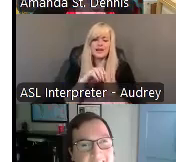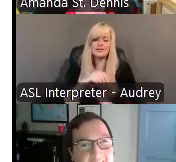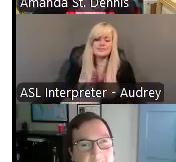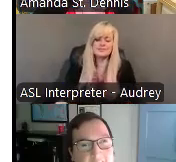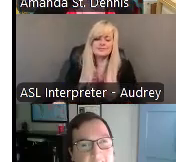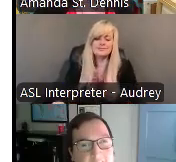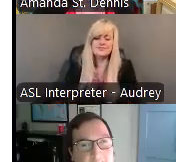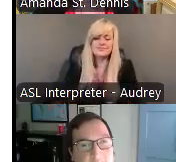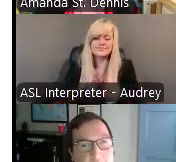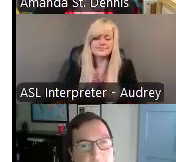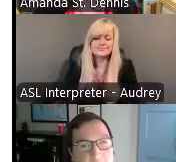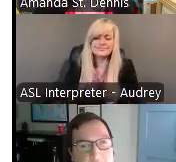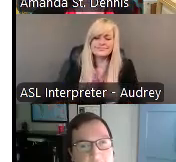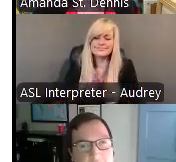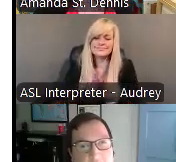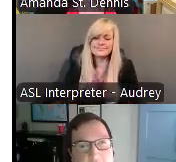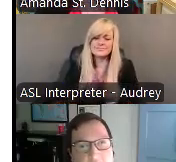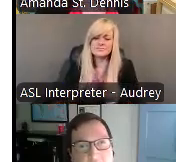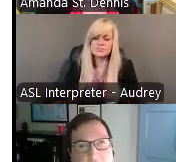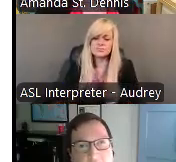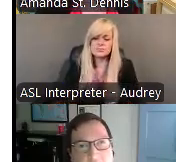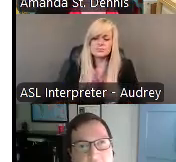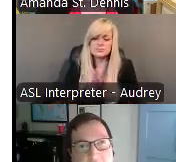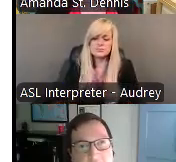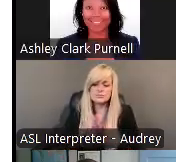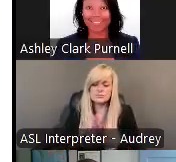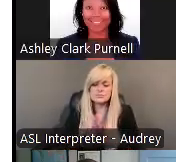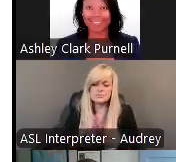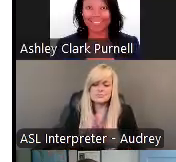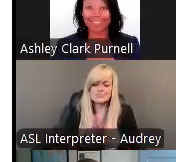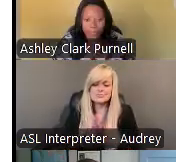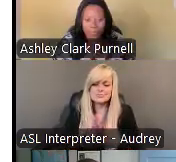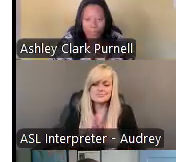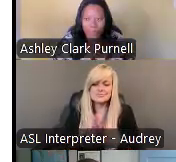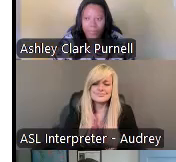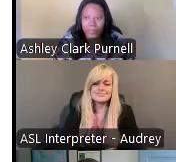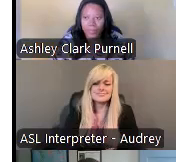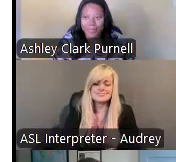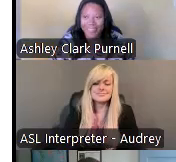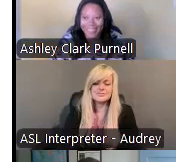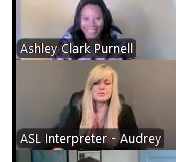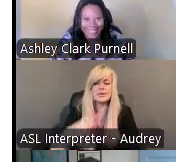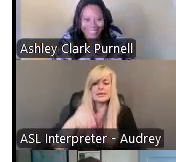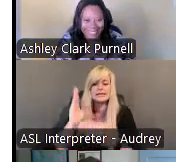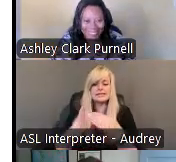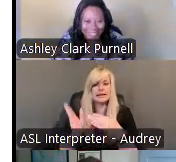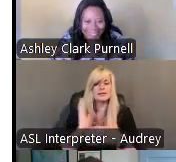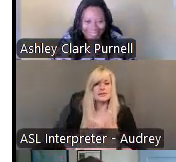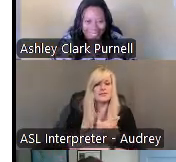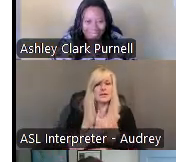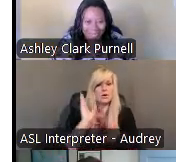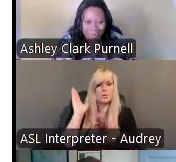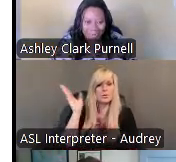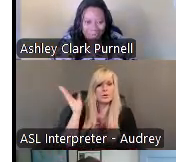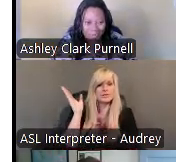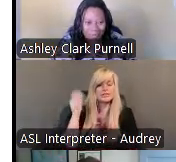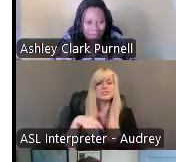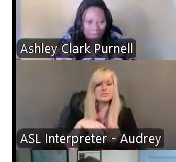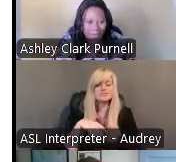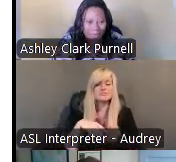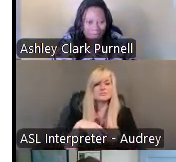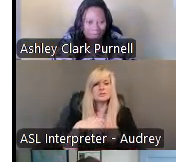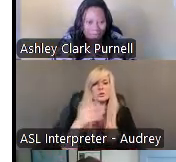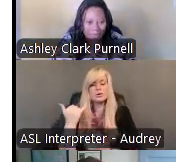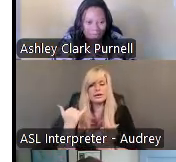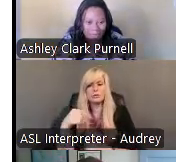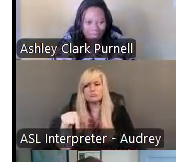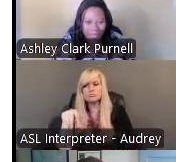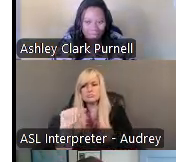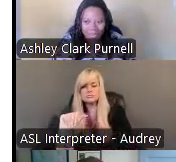So that leads us to the end of our presentation and into the question and answer period.